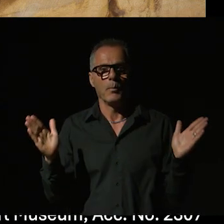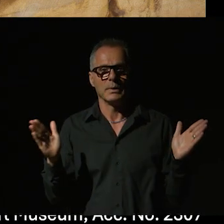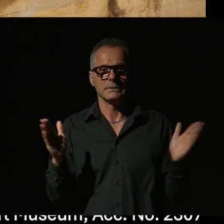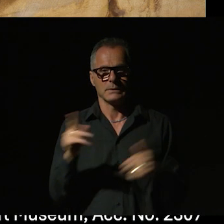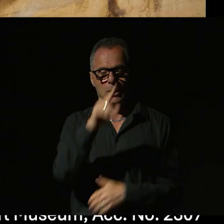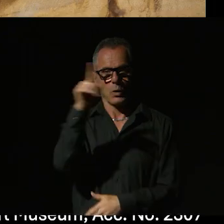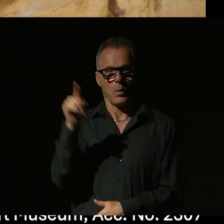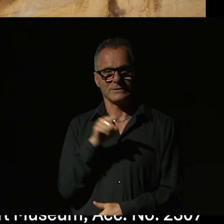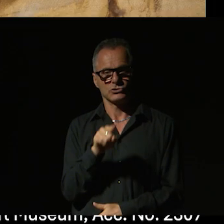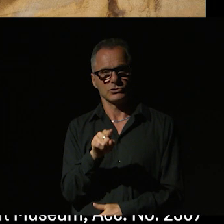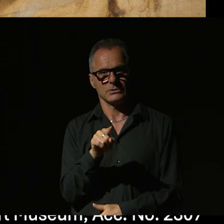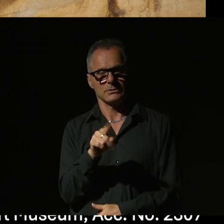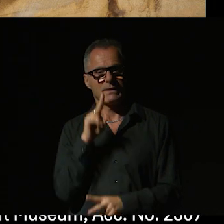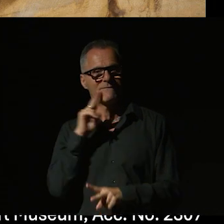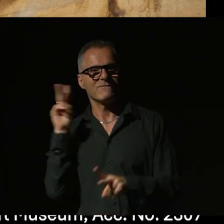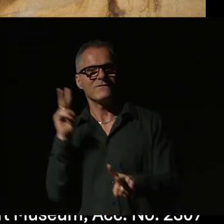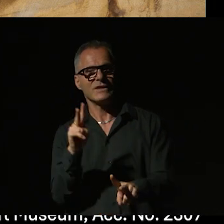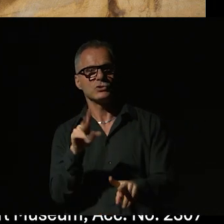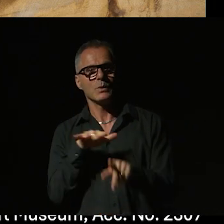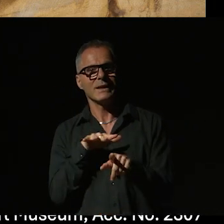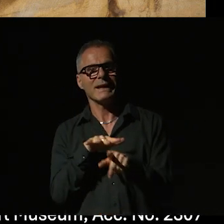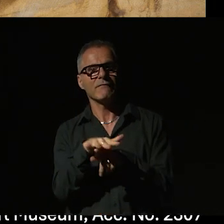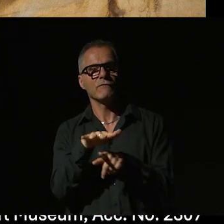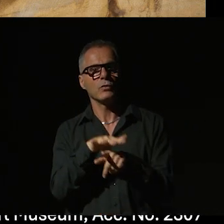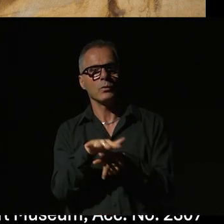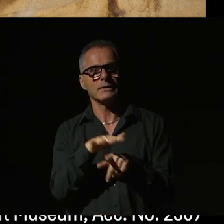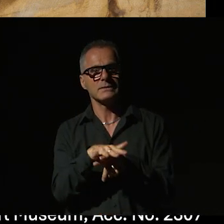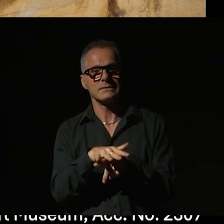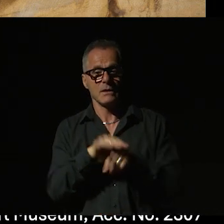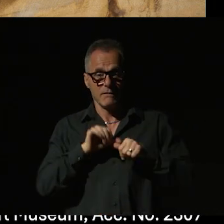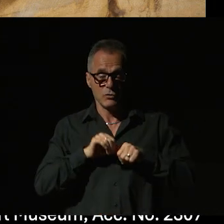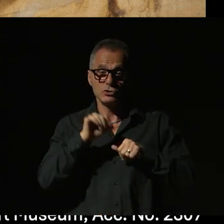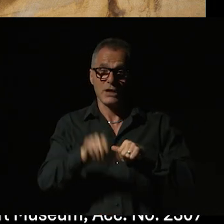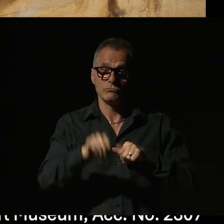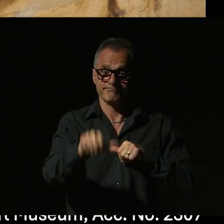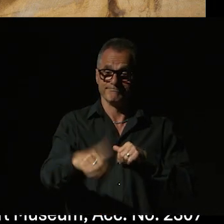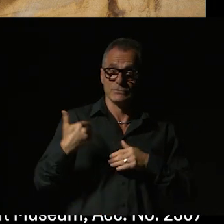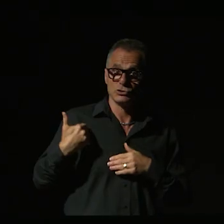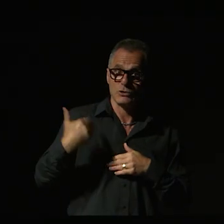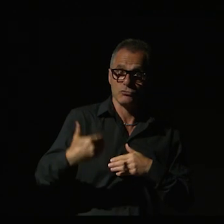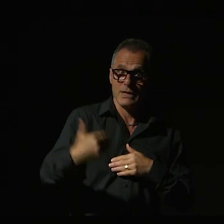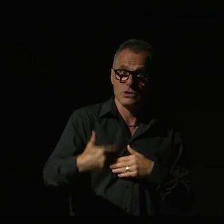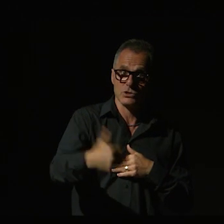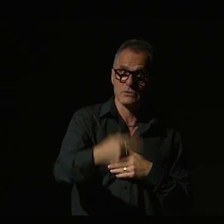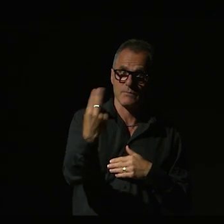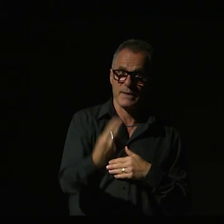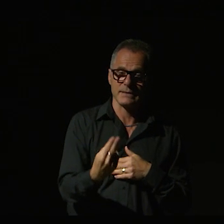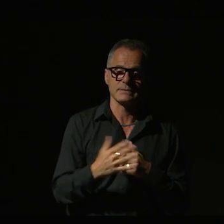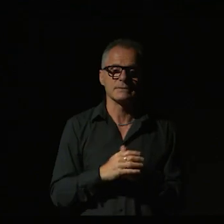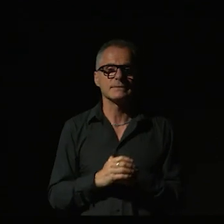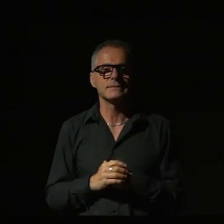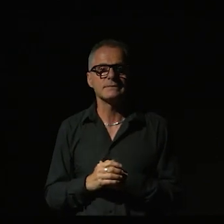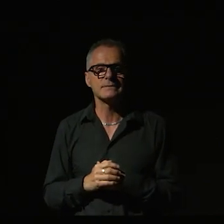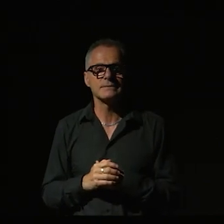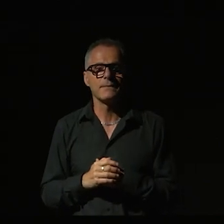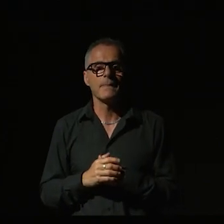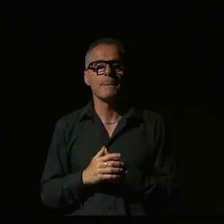of a visual influence to the subsequent generation of painters and how, not only the motifs,